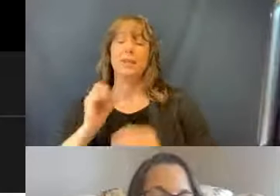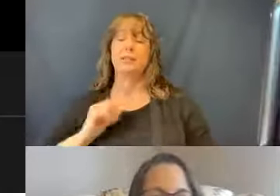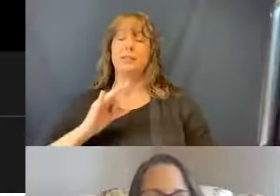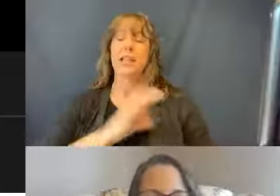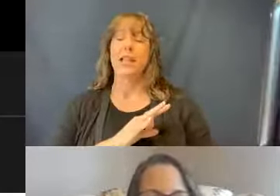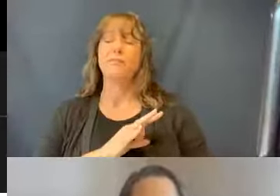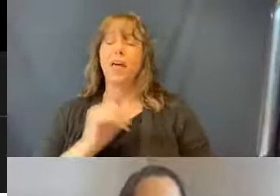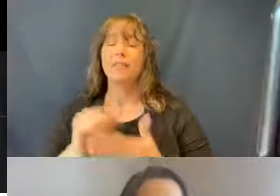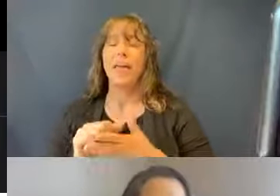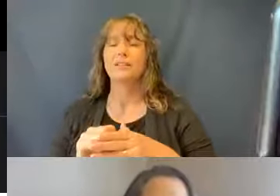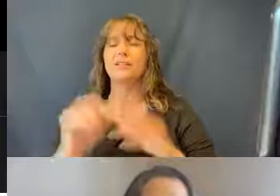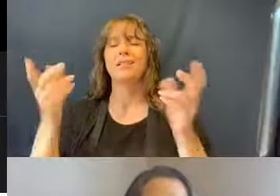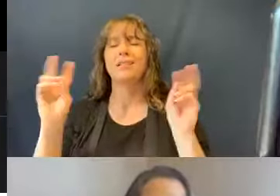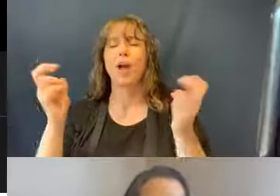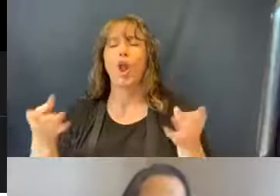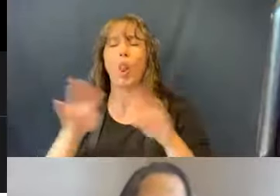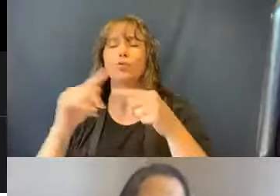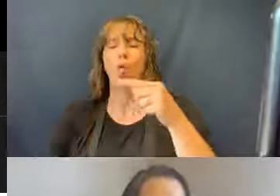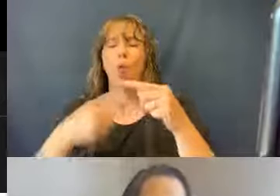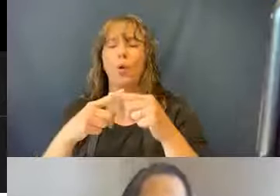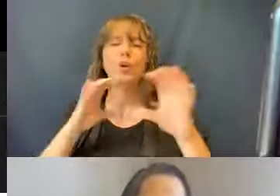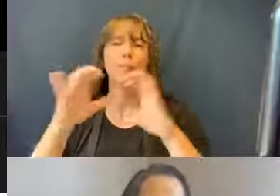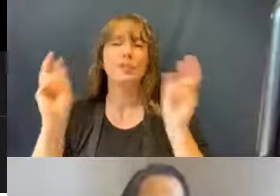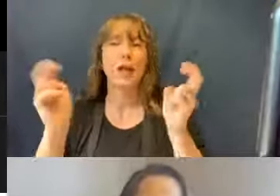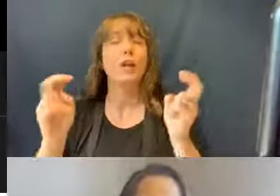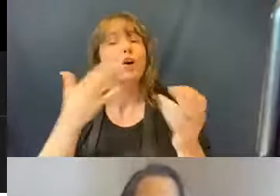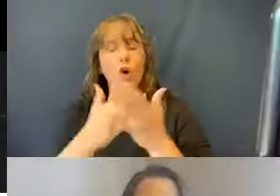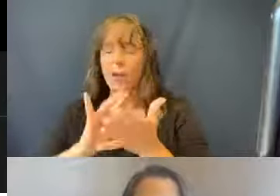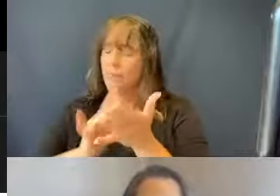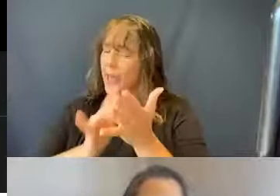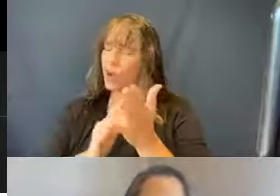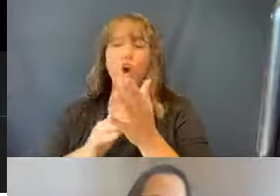Not only is it good medical practice and it's used extensively in human medicine, but it's